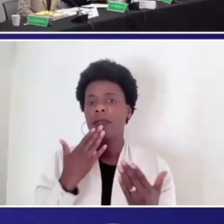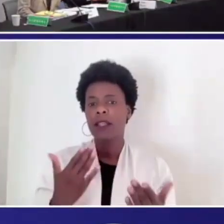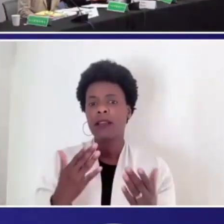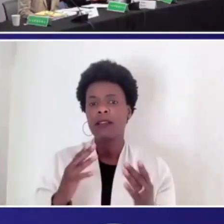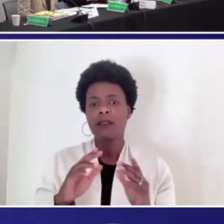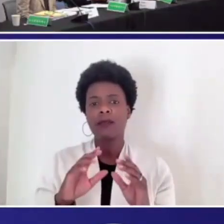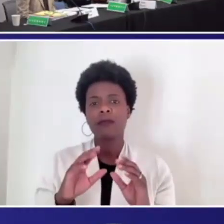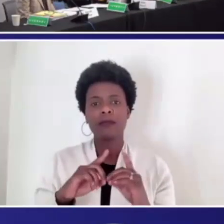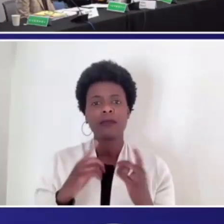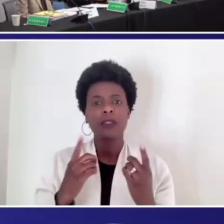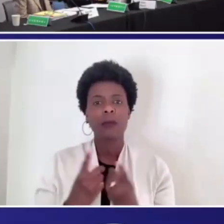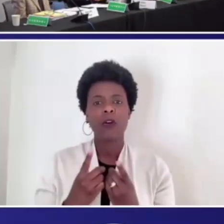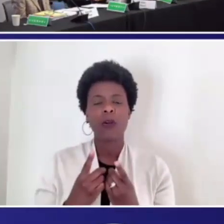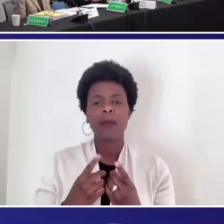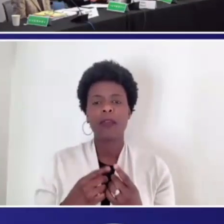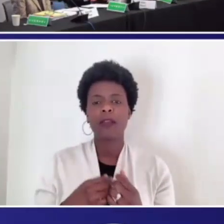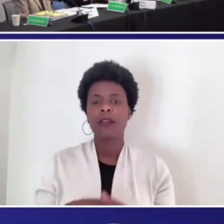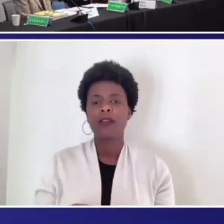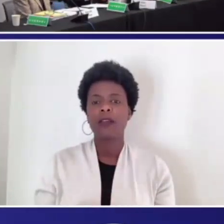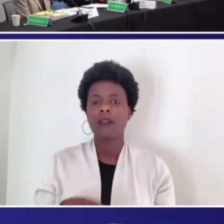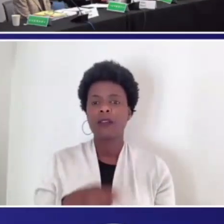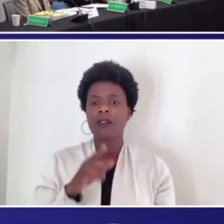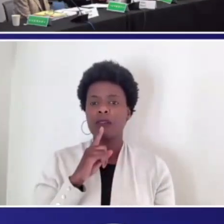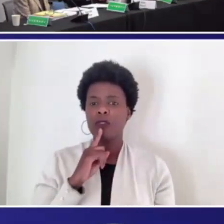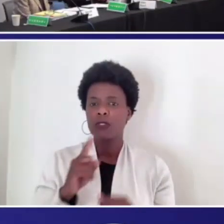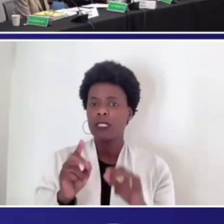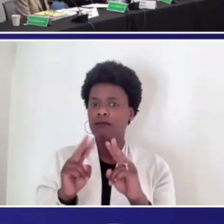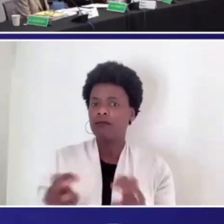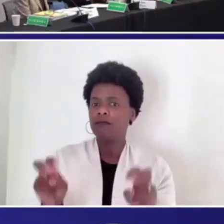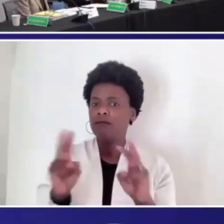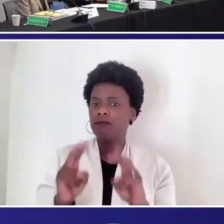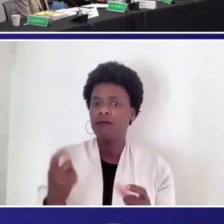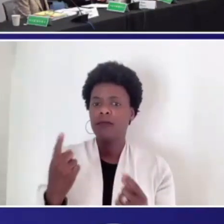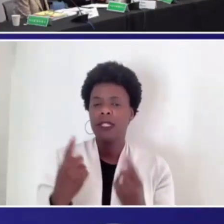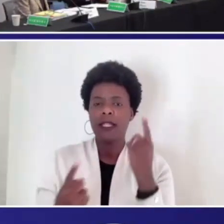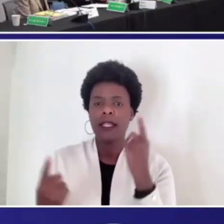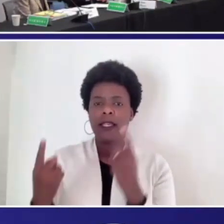like really taking this into account and thinking through the CIP code level.